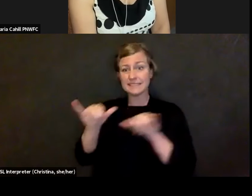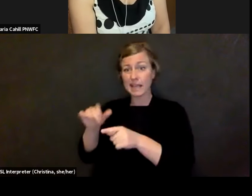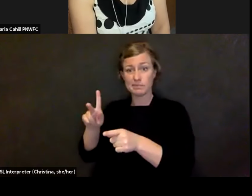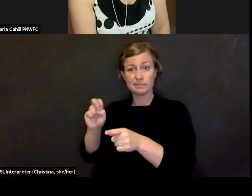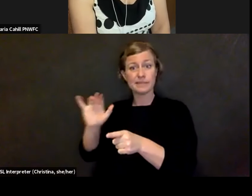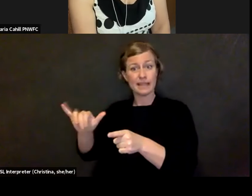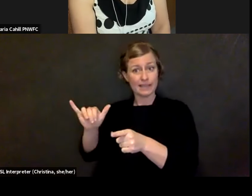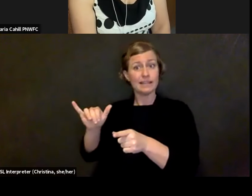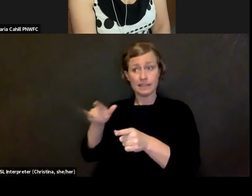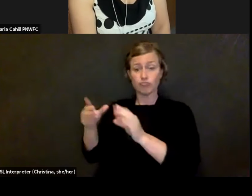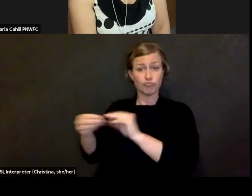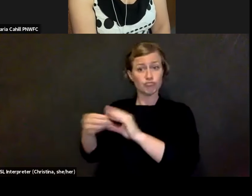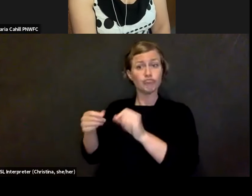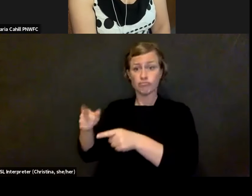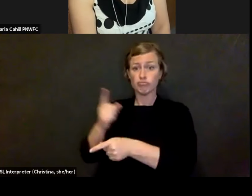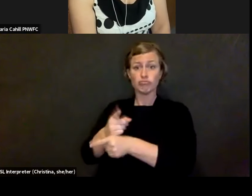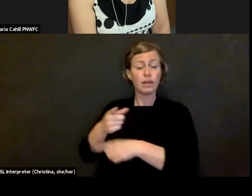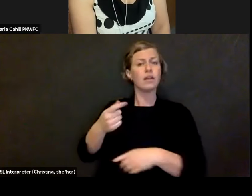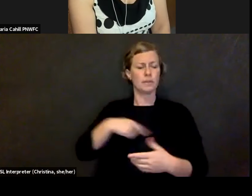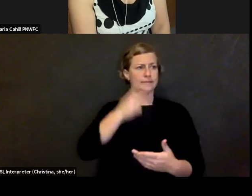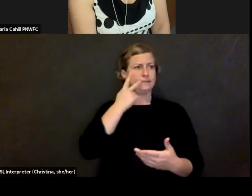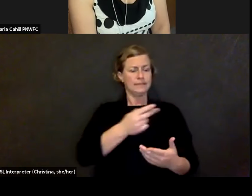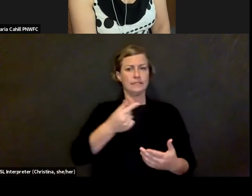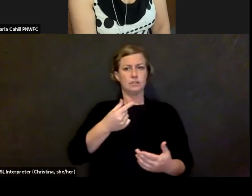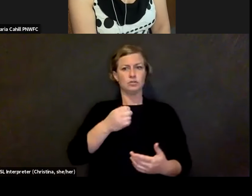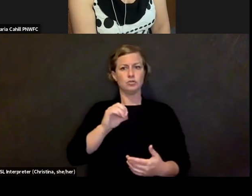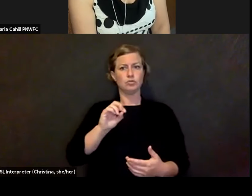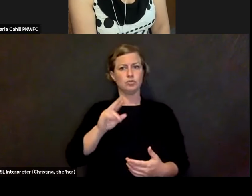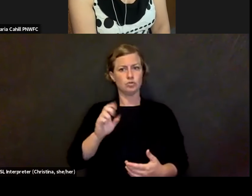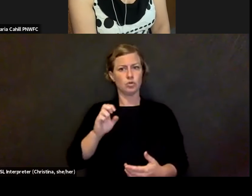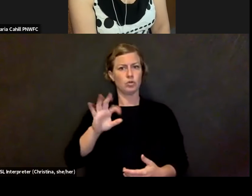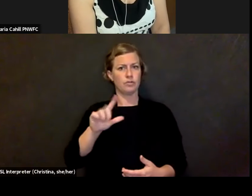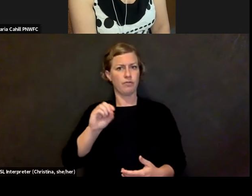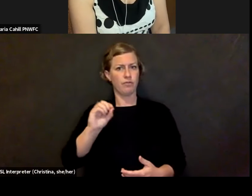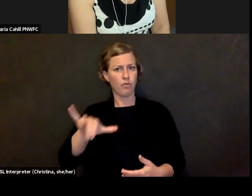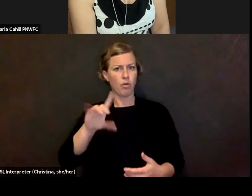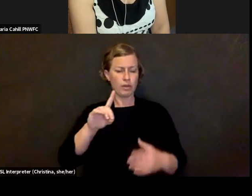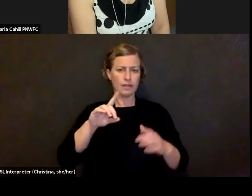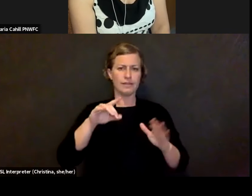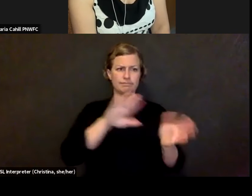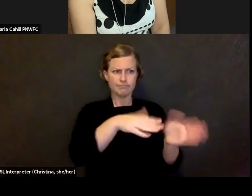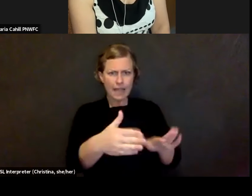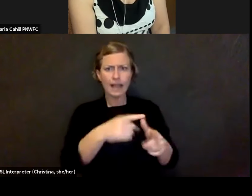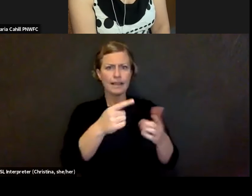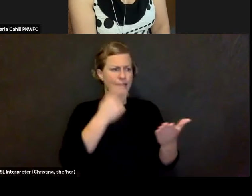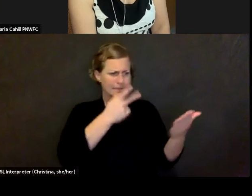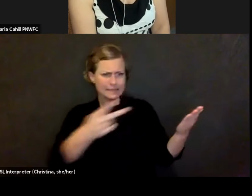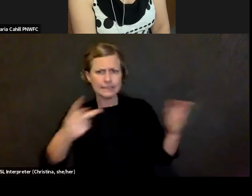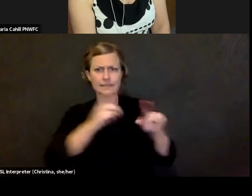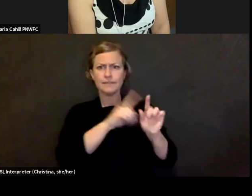the central Oregon peace keepers came about based off of, kind of like Kenny, seeing the